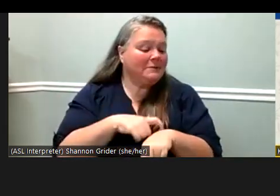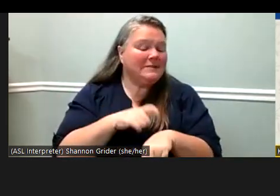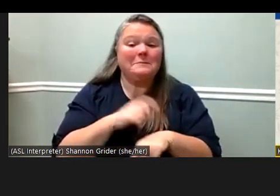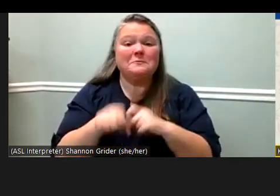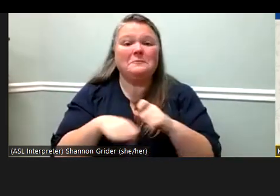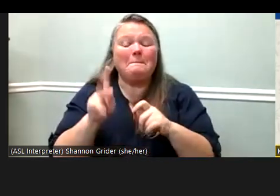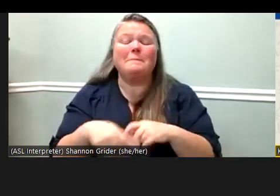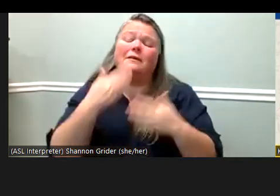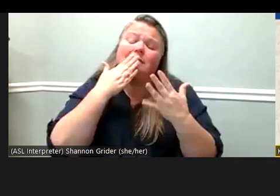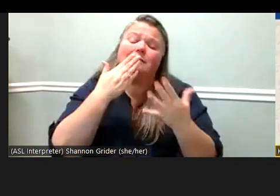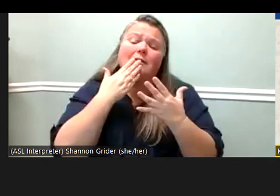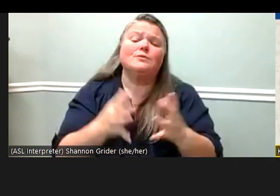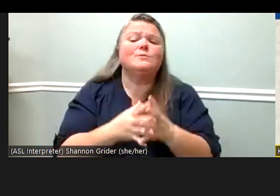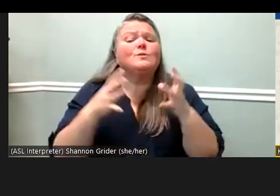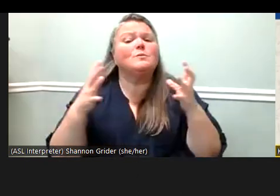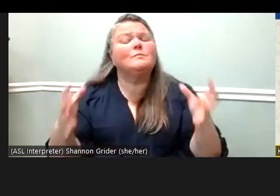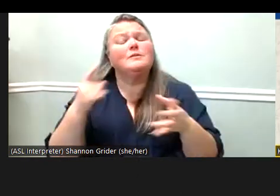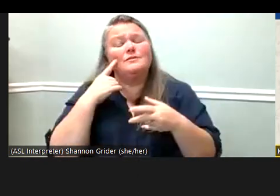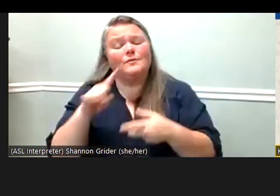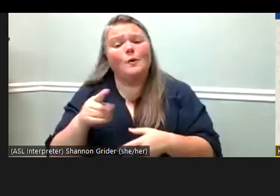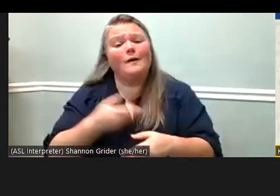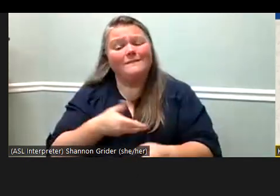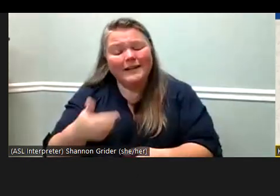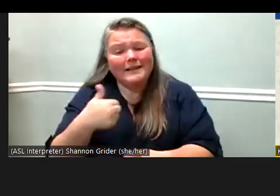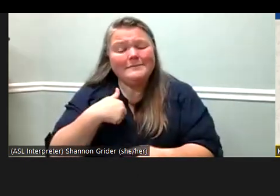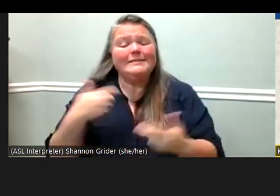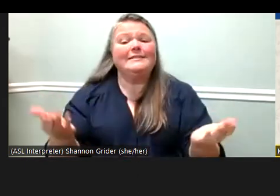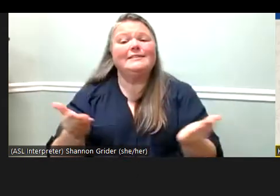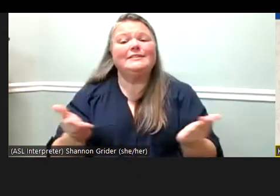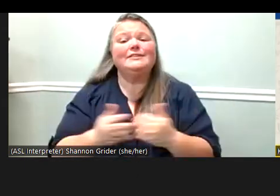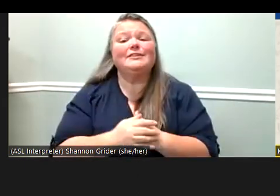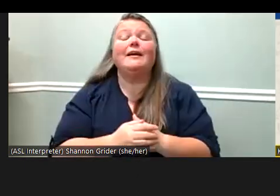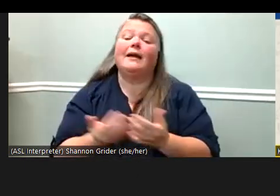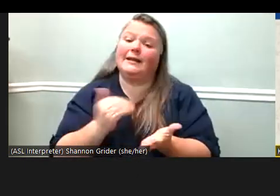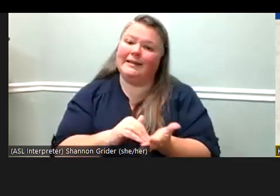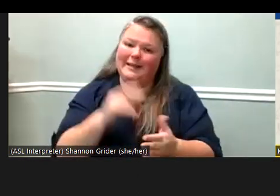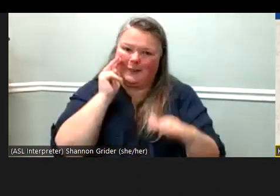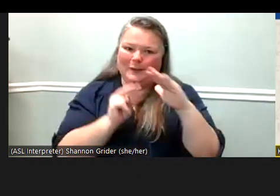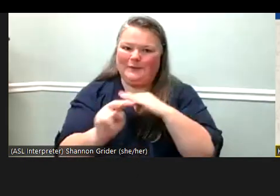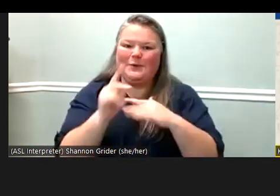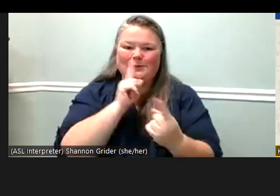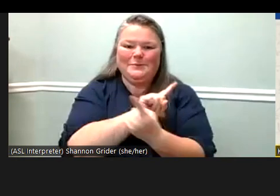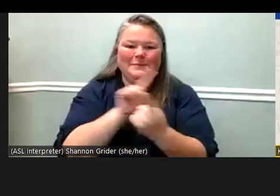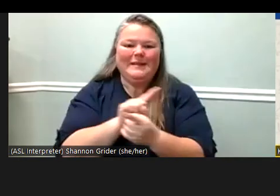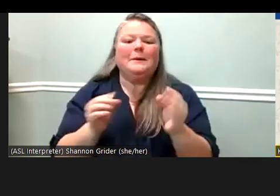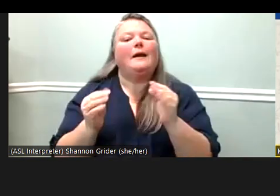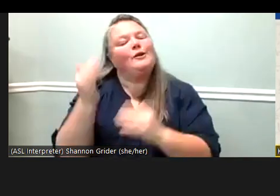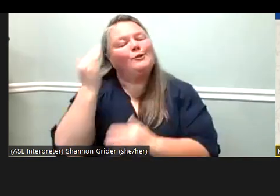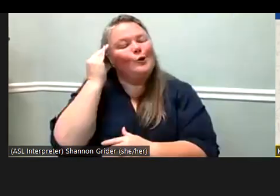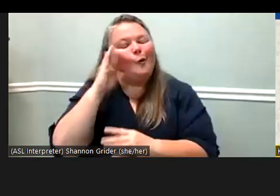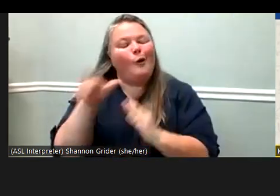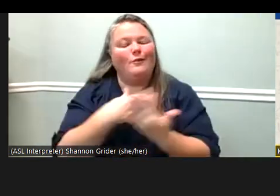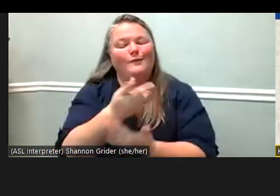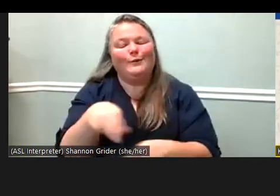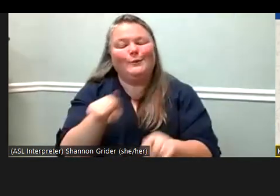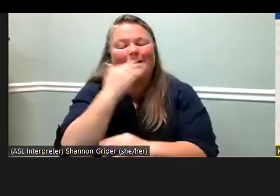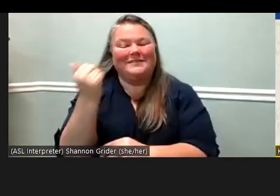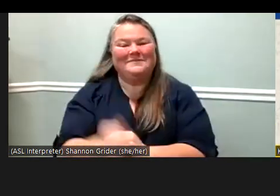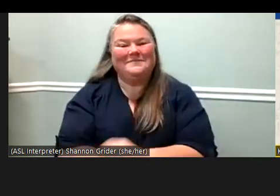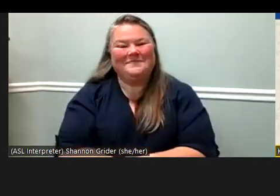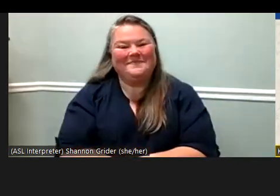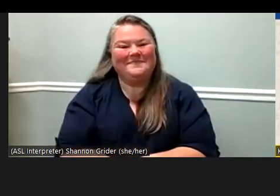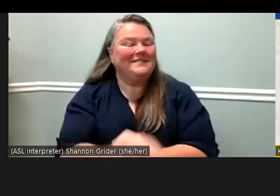NEED TO INCREASE AWARENESS AND SENSITIVITY, ABSOLUTELY. BRIANNA, IT'S GOOD TO MEET YOU, VOC REHAB COUNSELOR, AWESOME. FEEL FREE TO REACH OUT TO ME. SO I KNOW